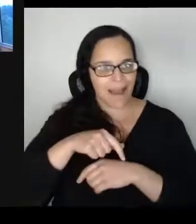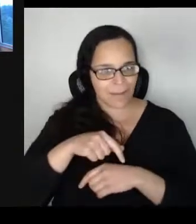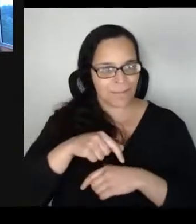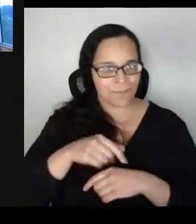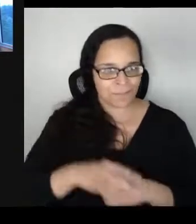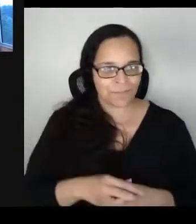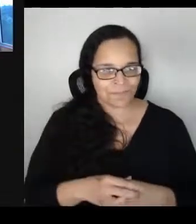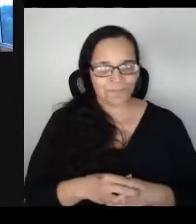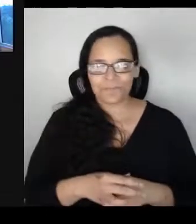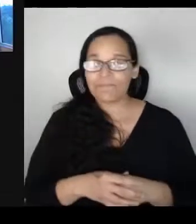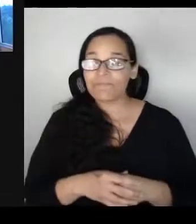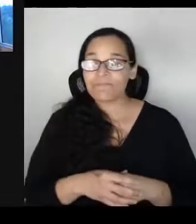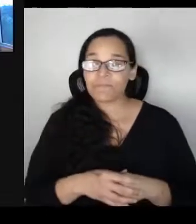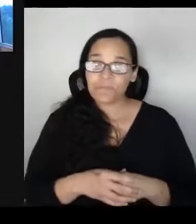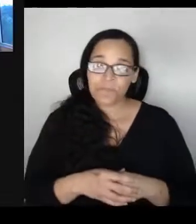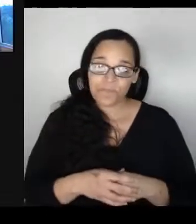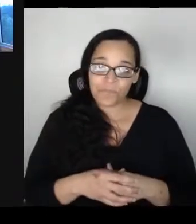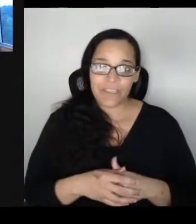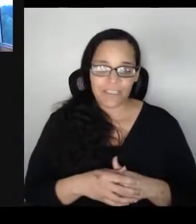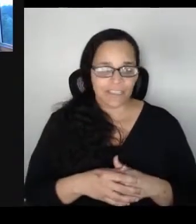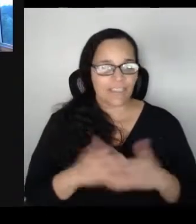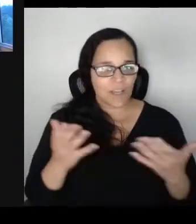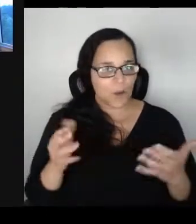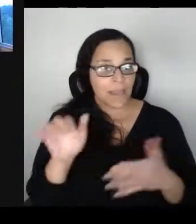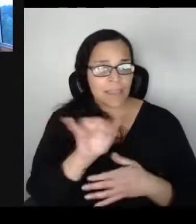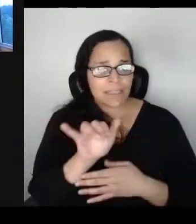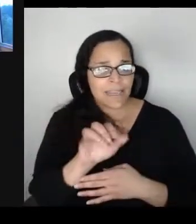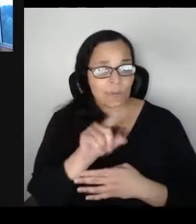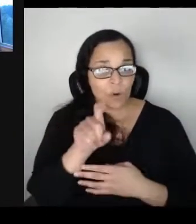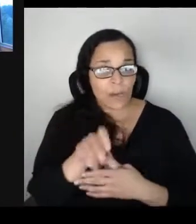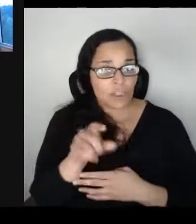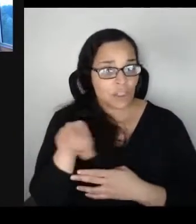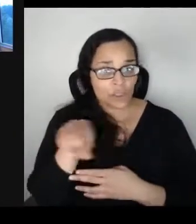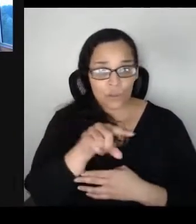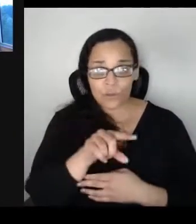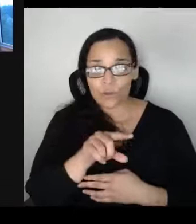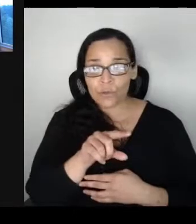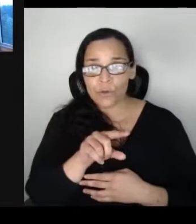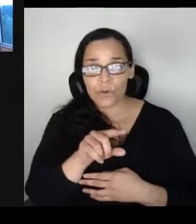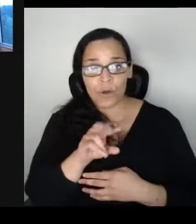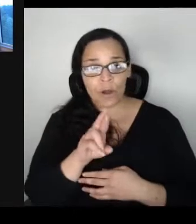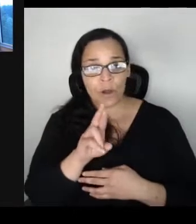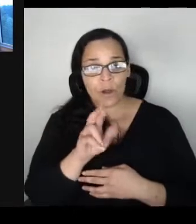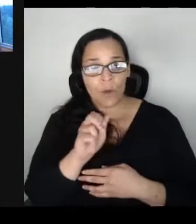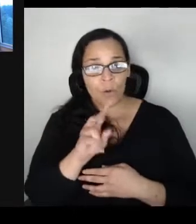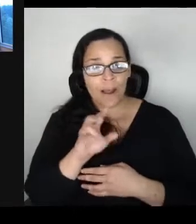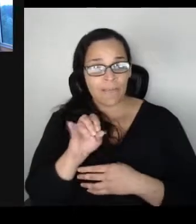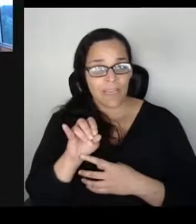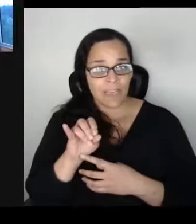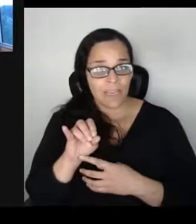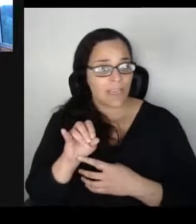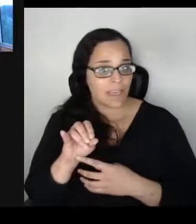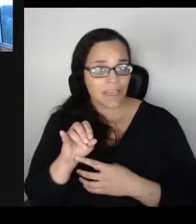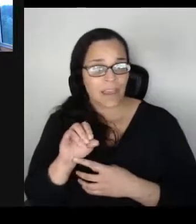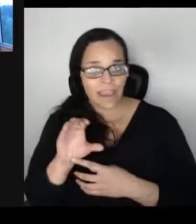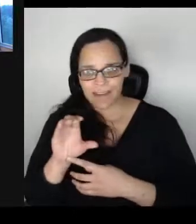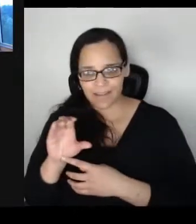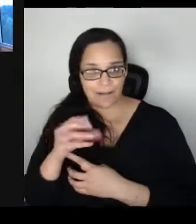So, you know that same question to you, Ravi and Cynthia, and let's get started with you, Cynthia,